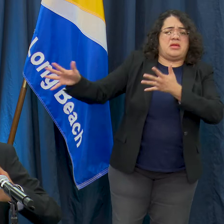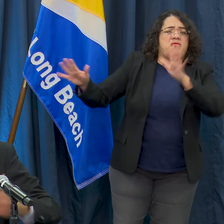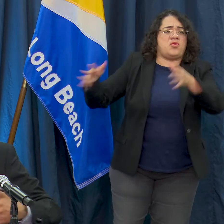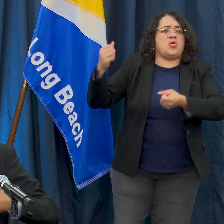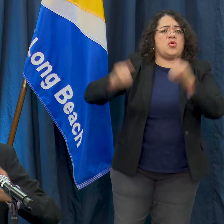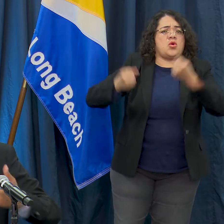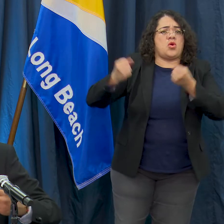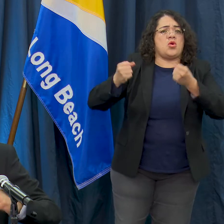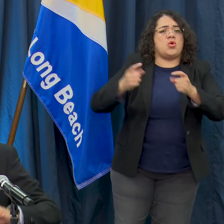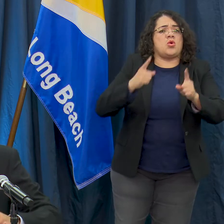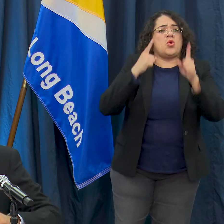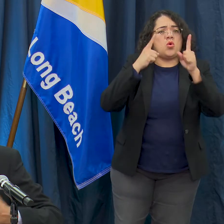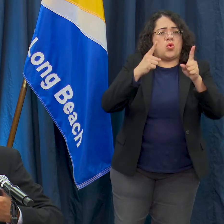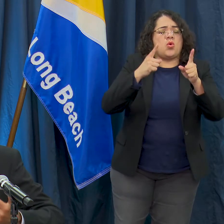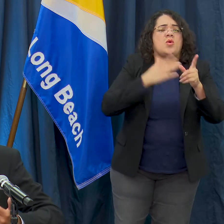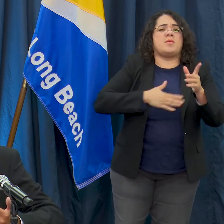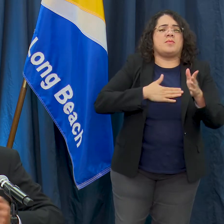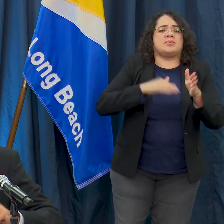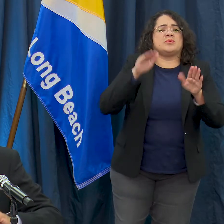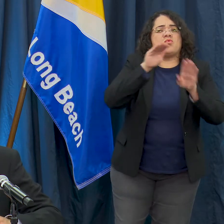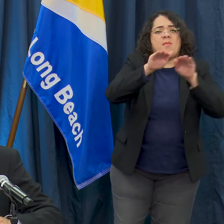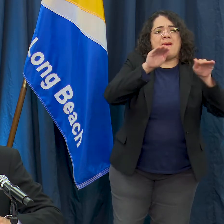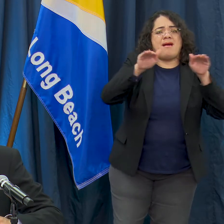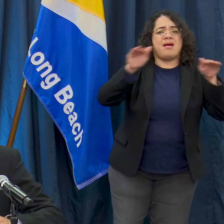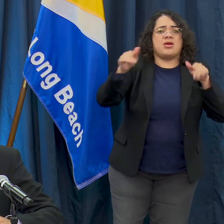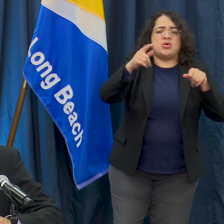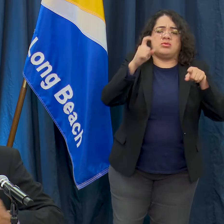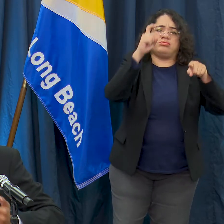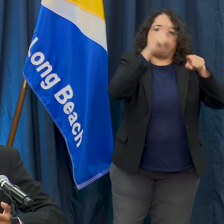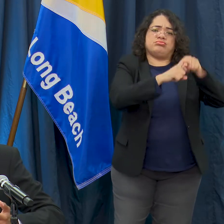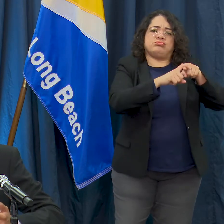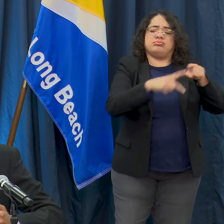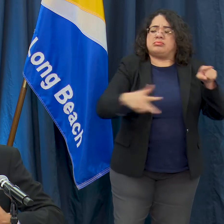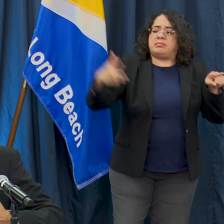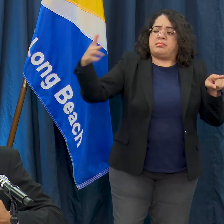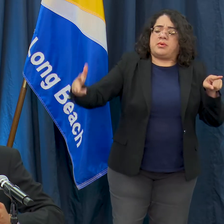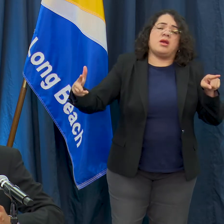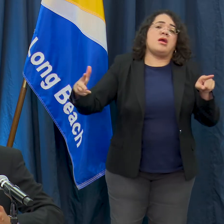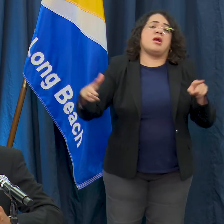towards again so please as a reminder enforcement begins again on May 18th.